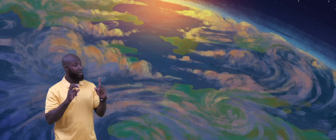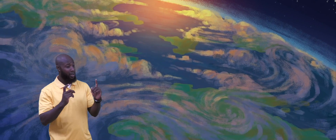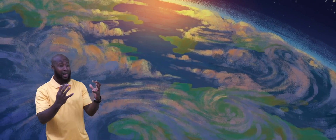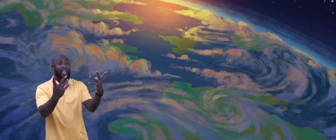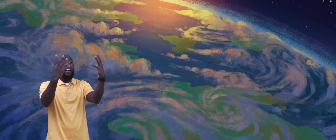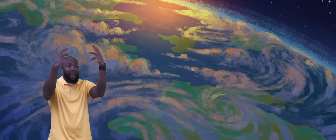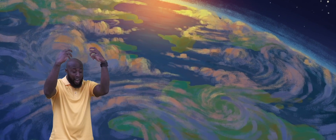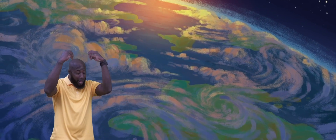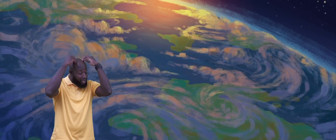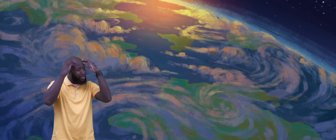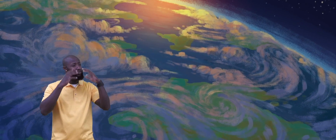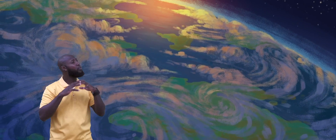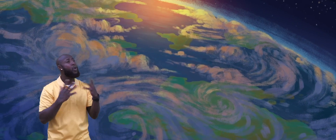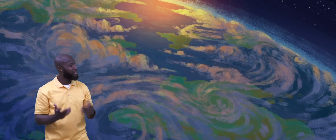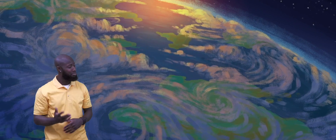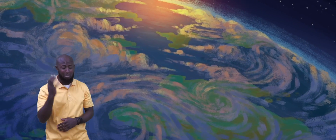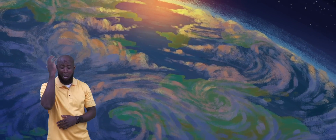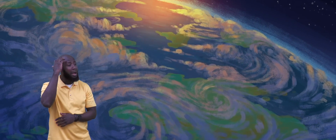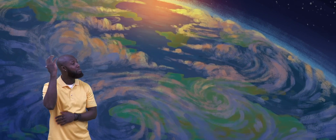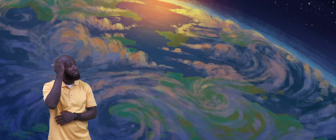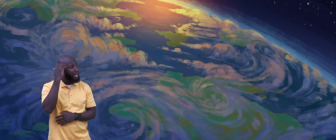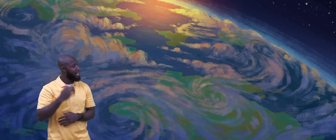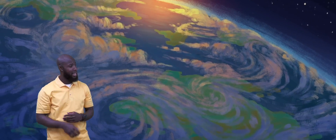Jon: Okay! This is a lot to take in.